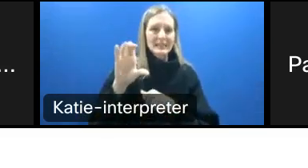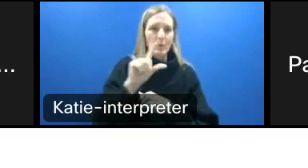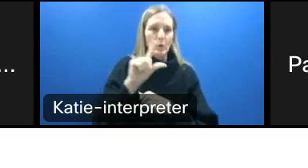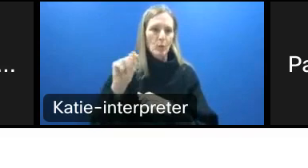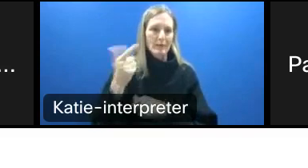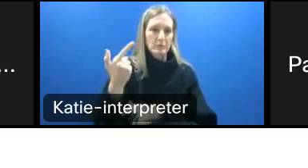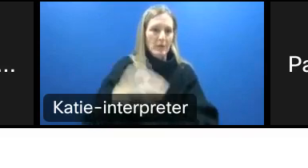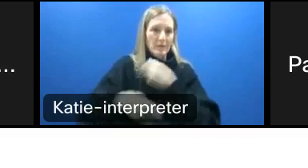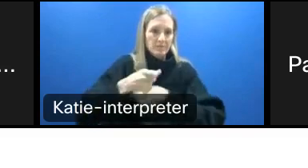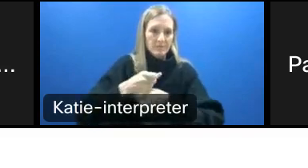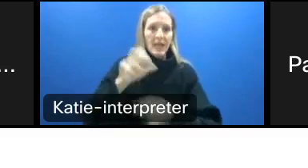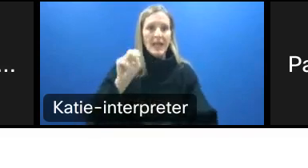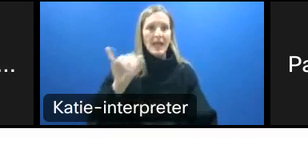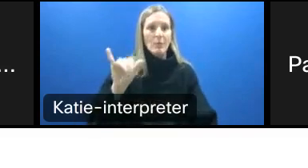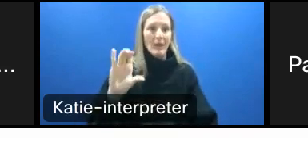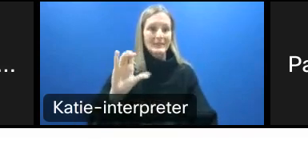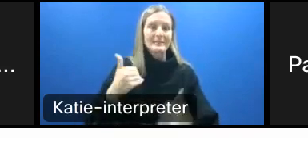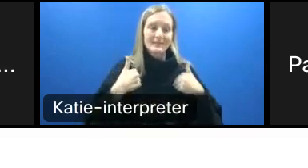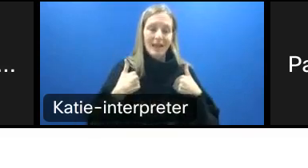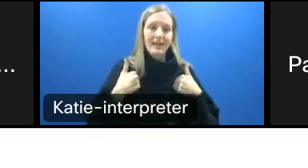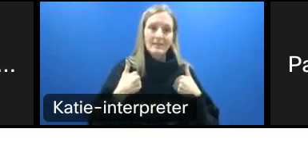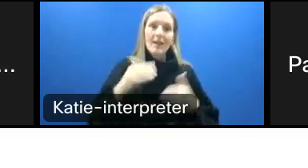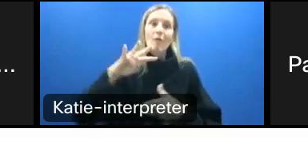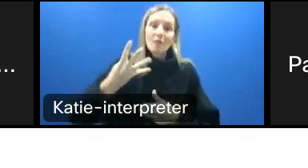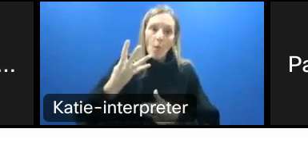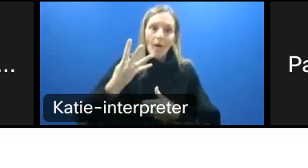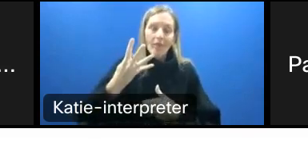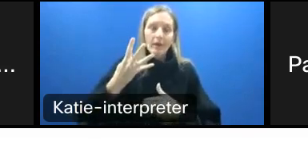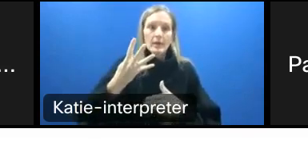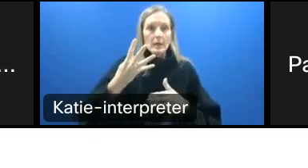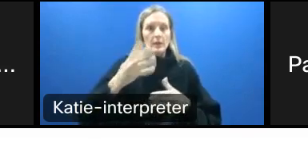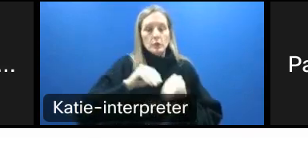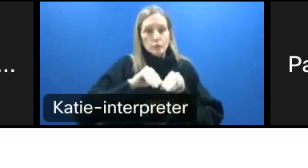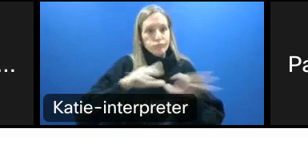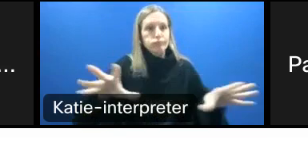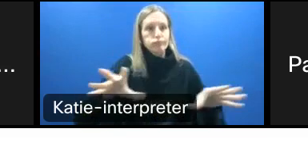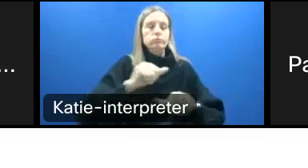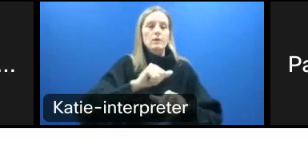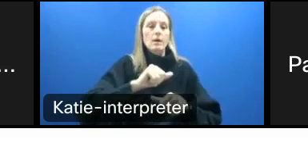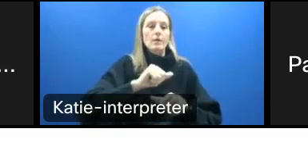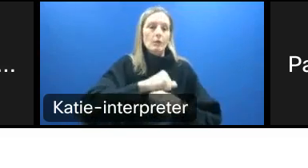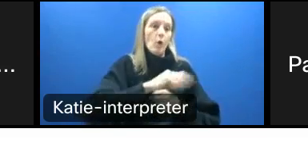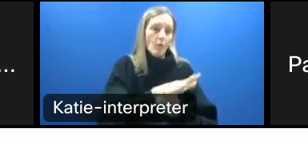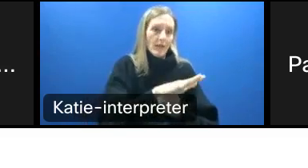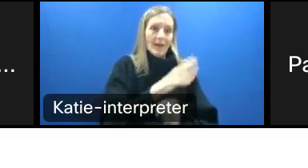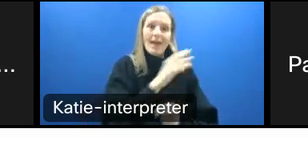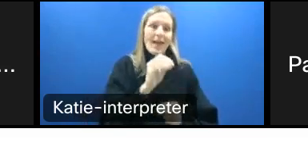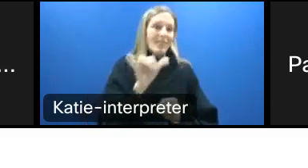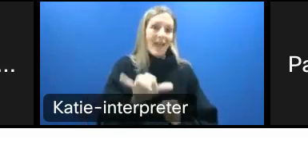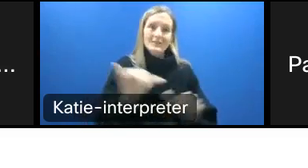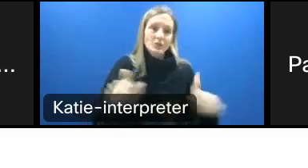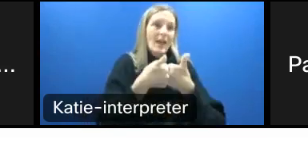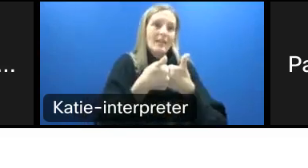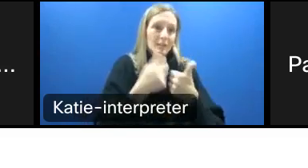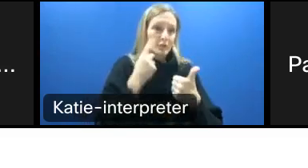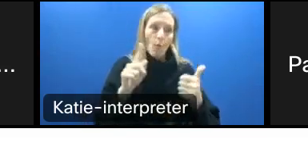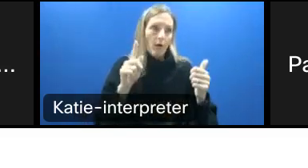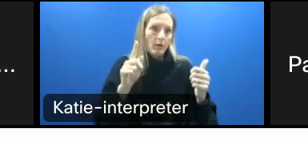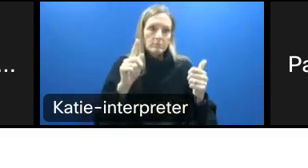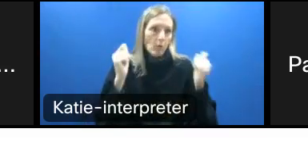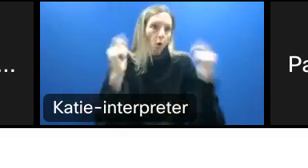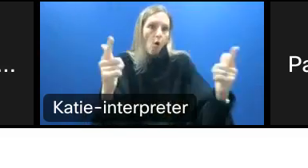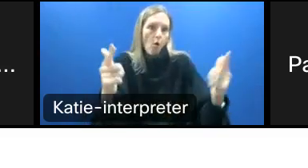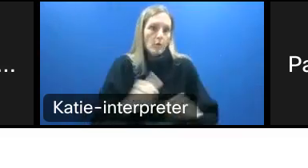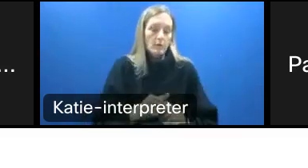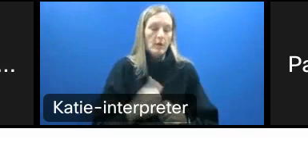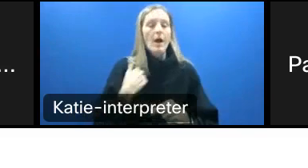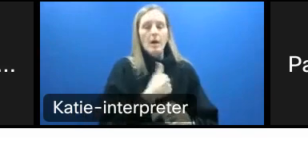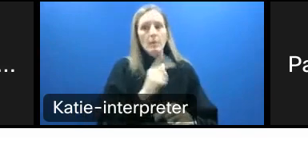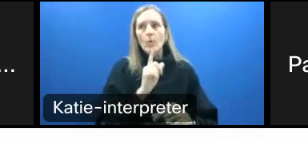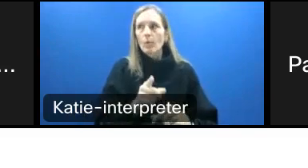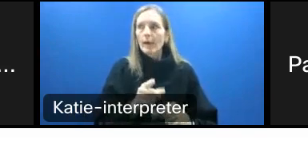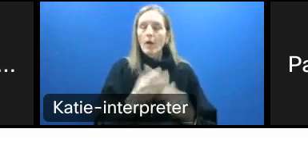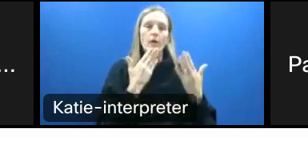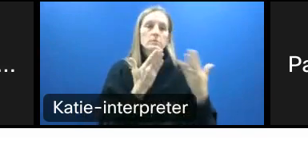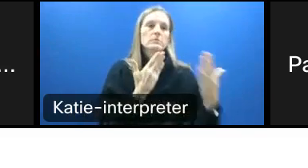And has been in the throes of a 4th wave of the corporate 19 pandemic and those, this remains a challenge for all of us. We are incredibly grateful for the support of our health system.